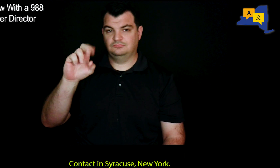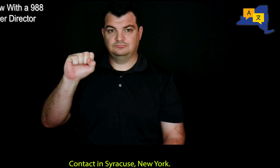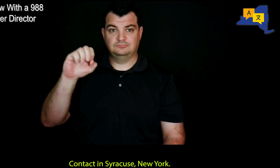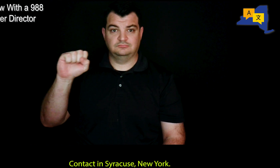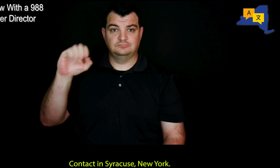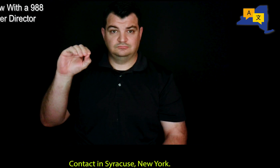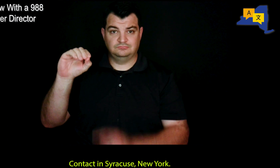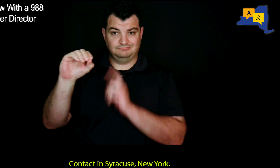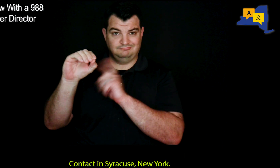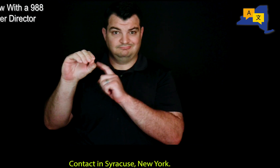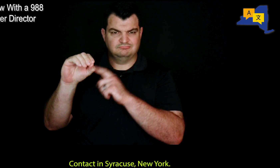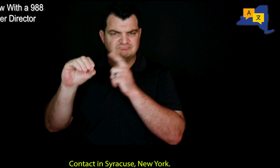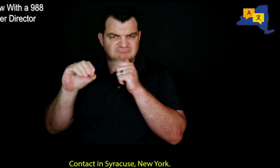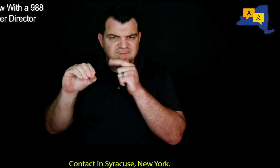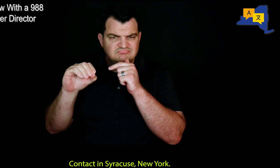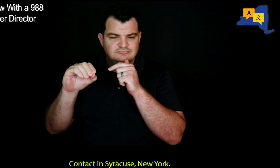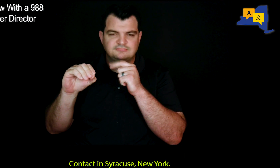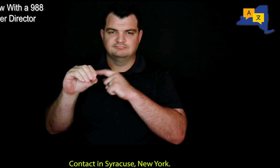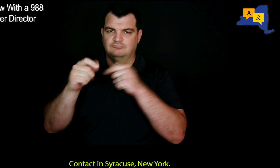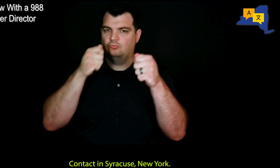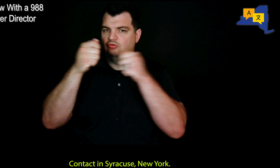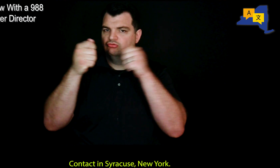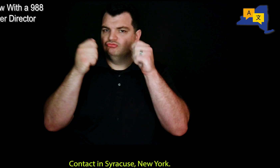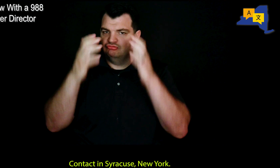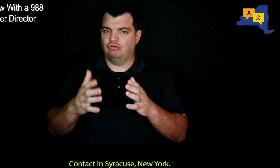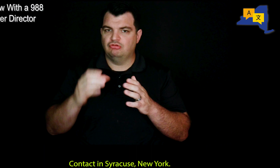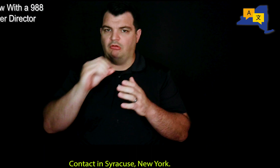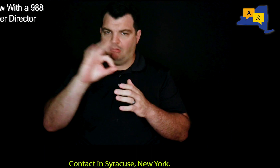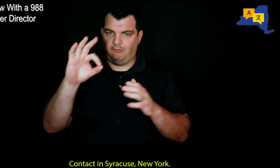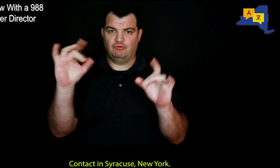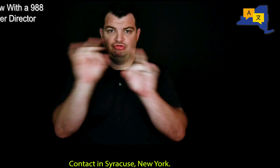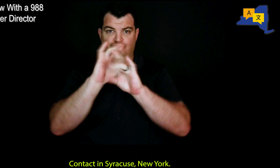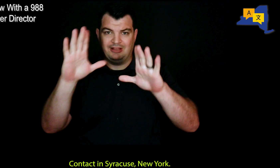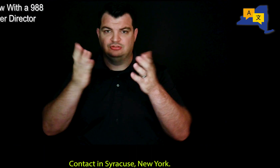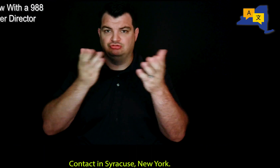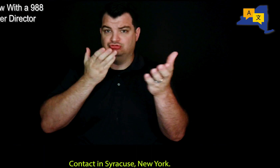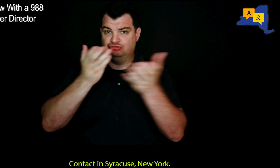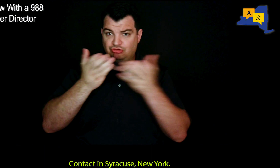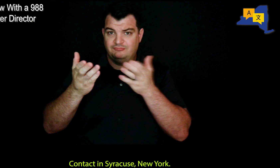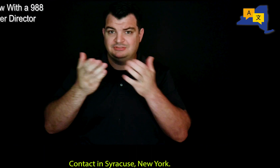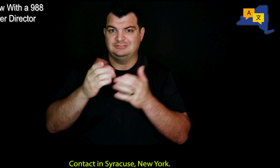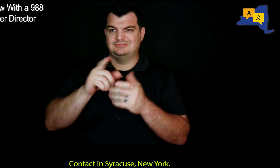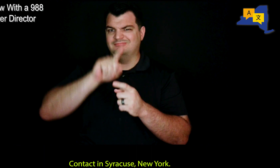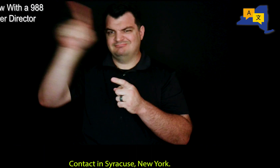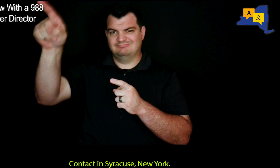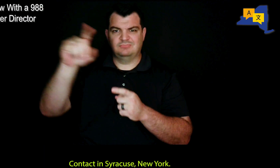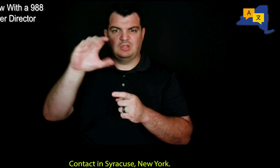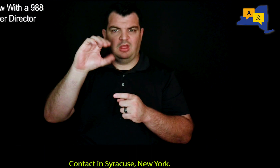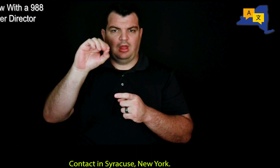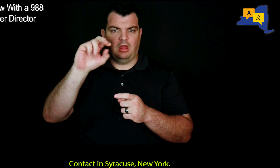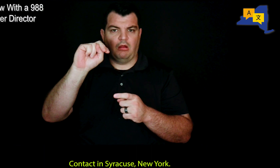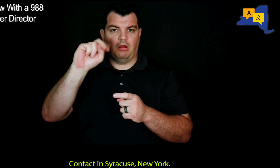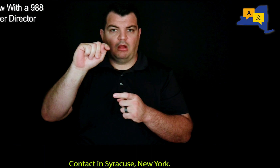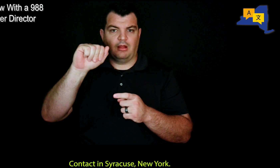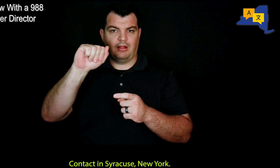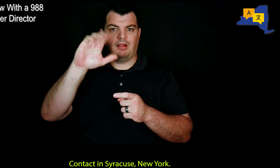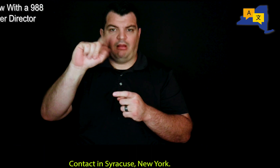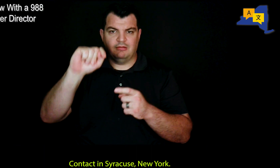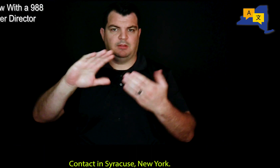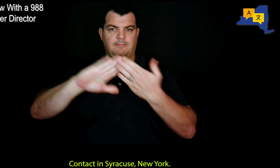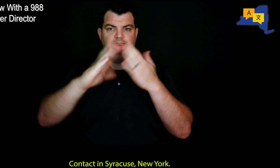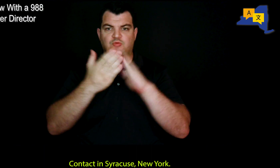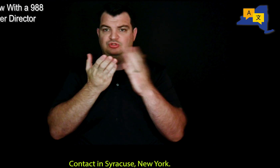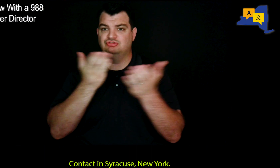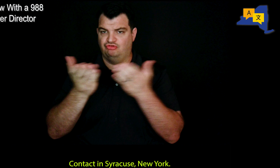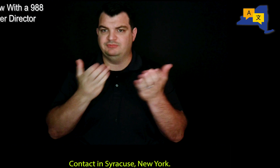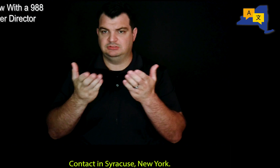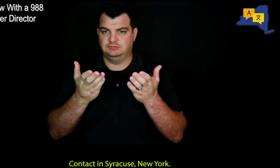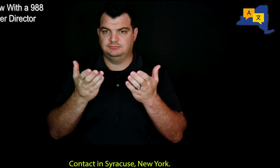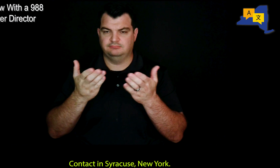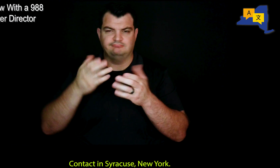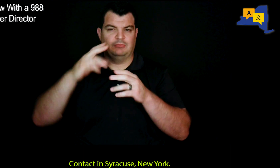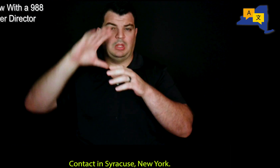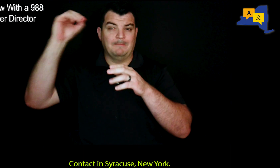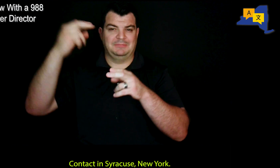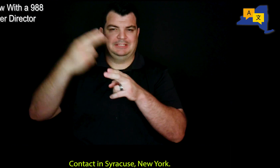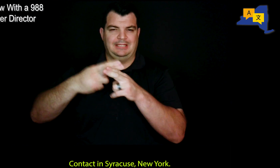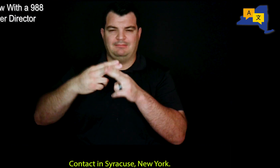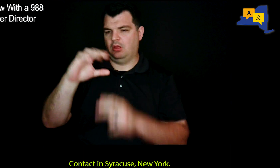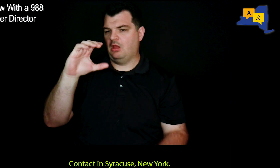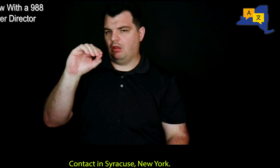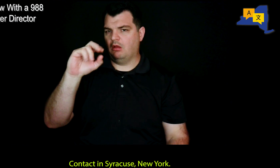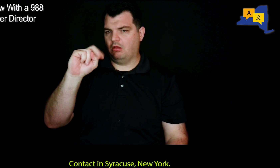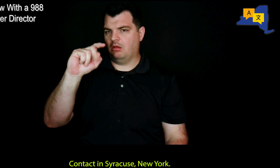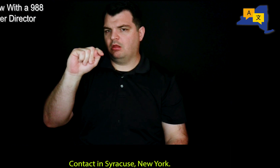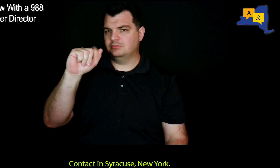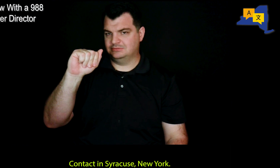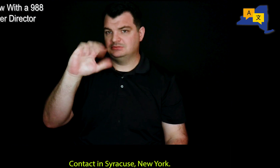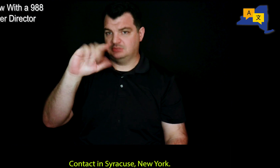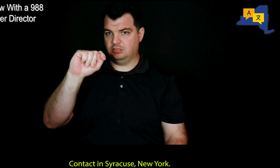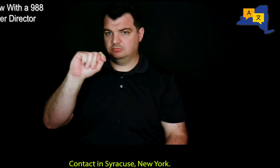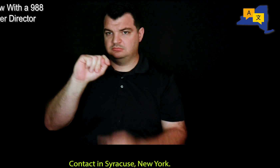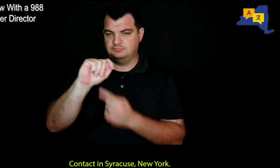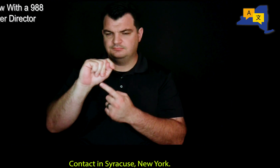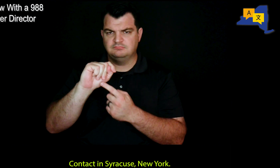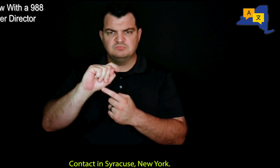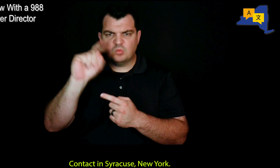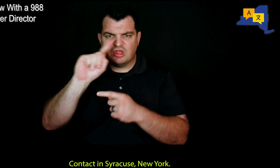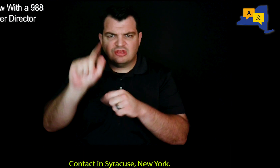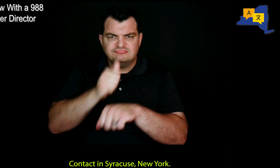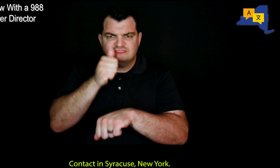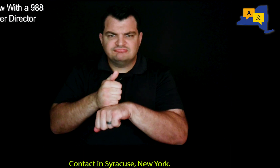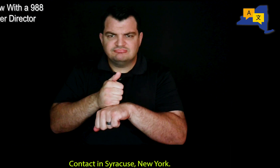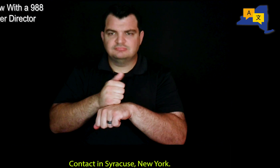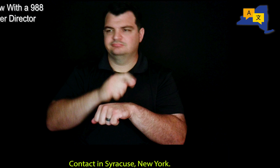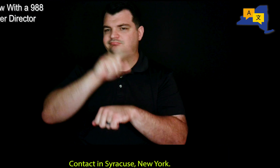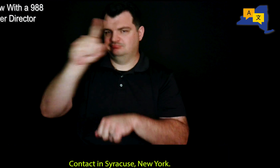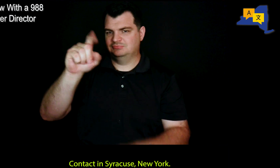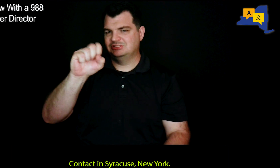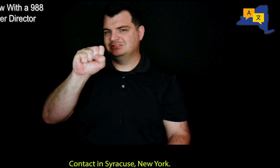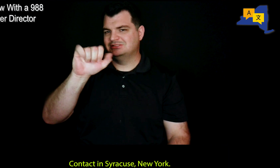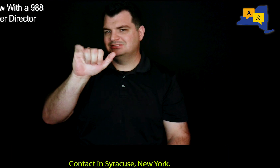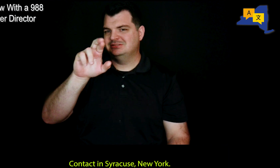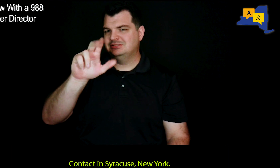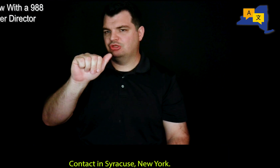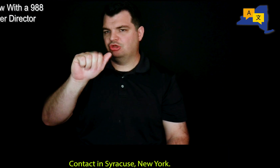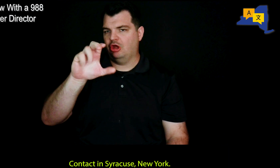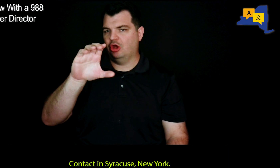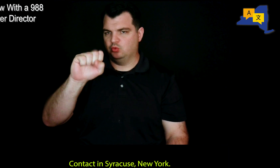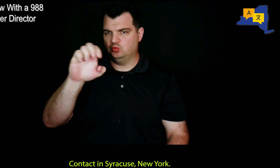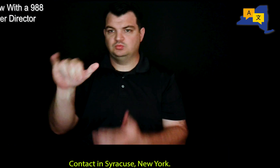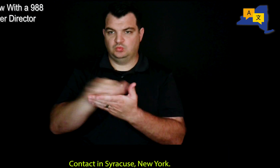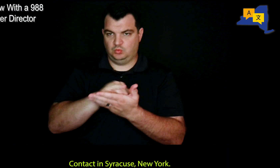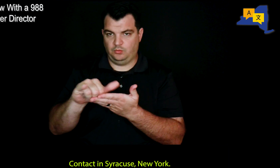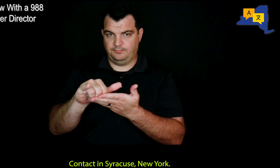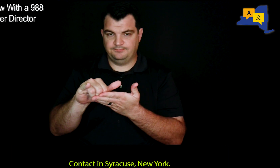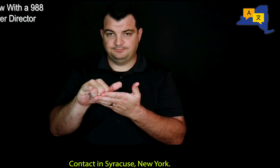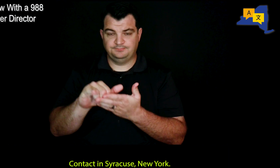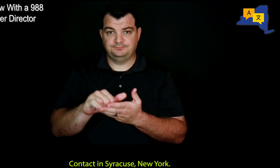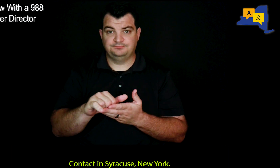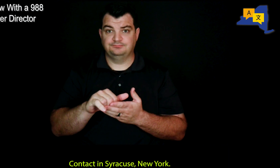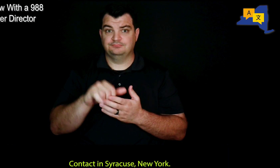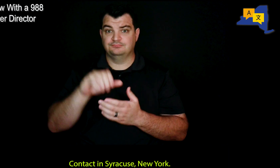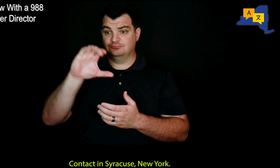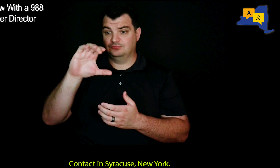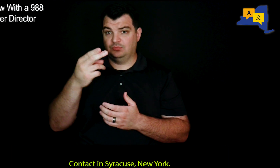Contact in Syracuse, New York.